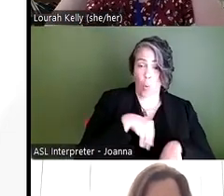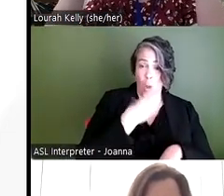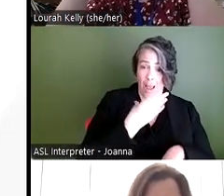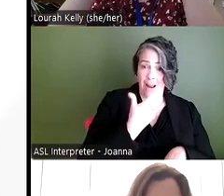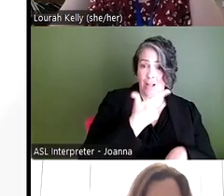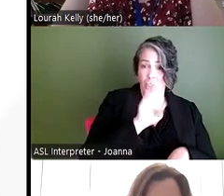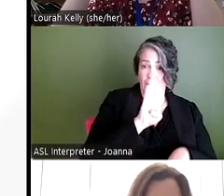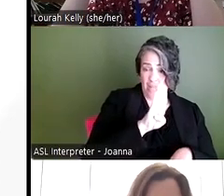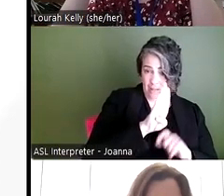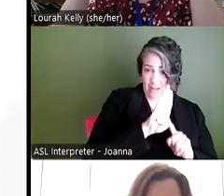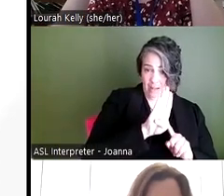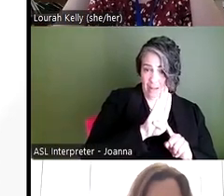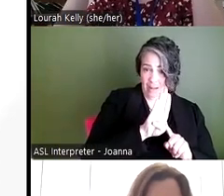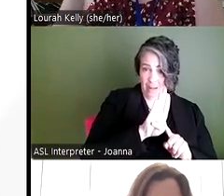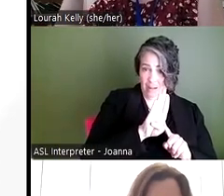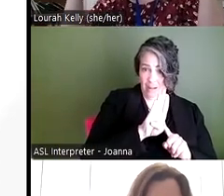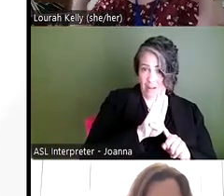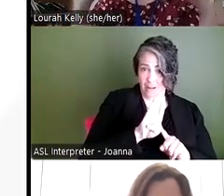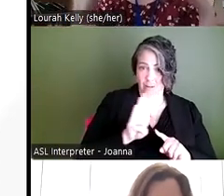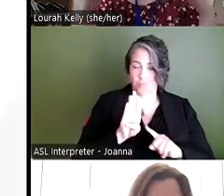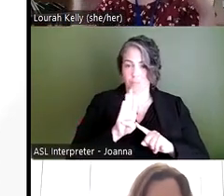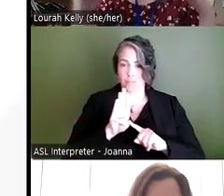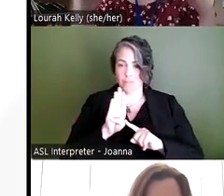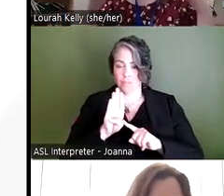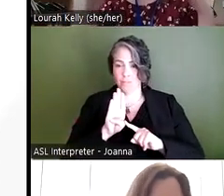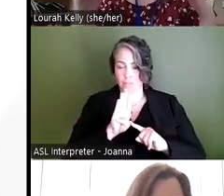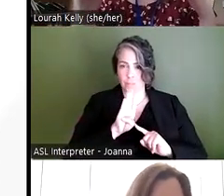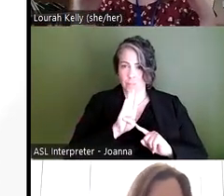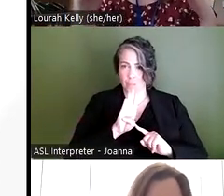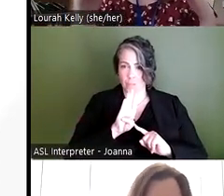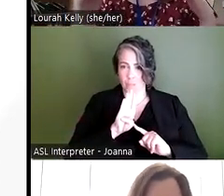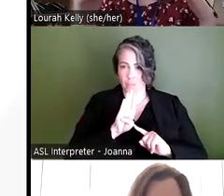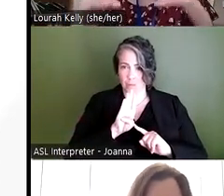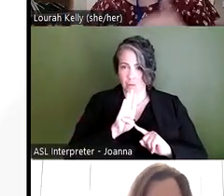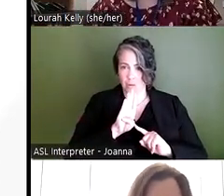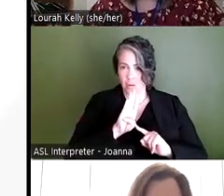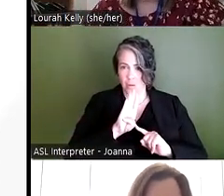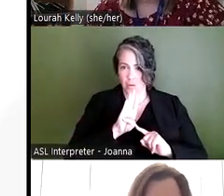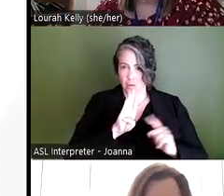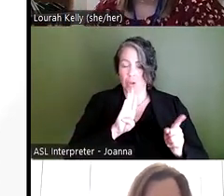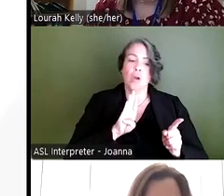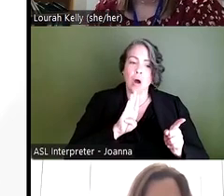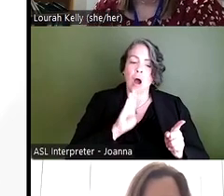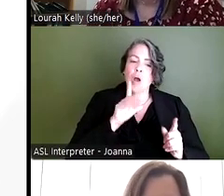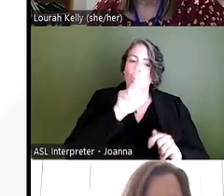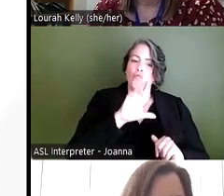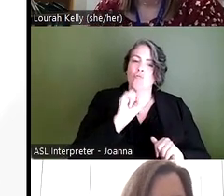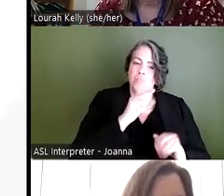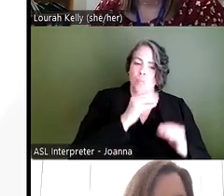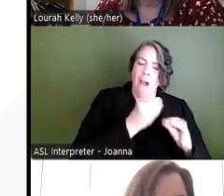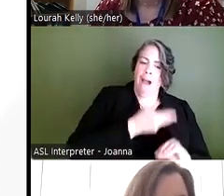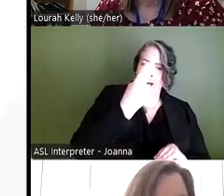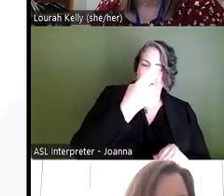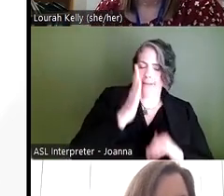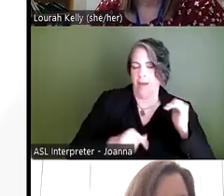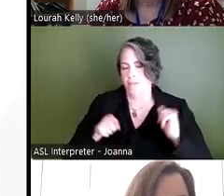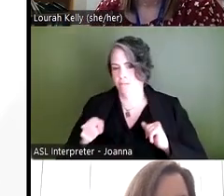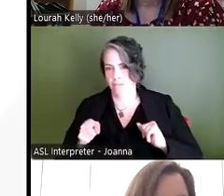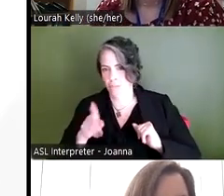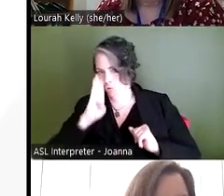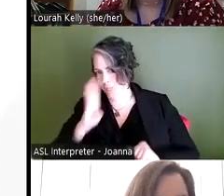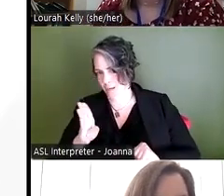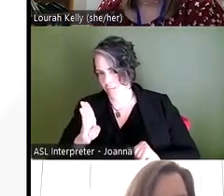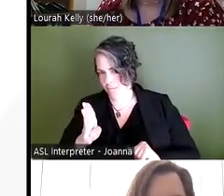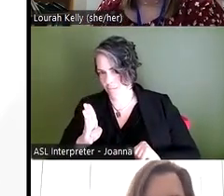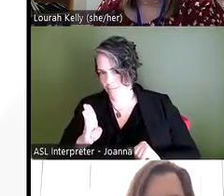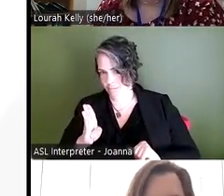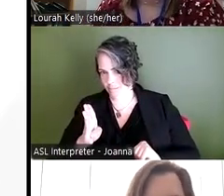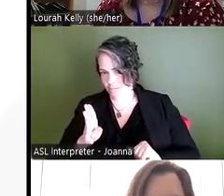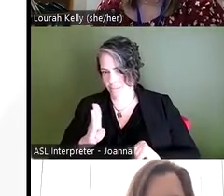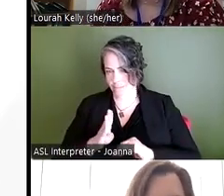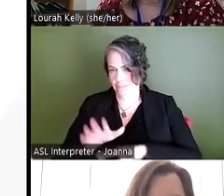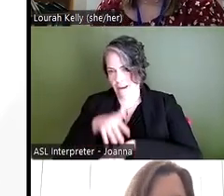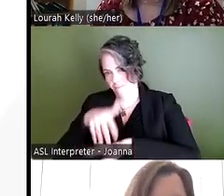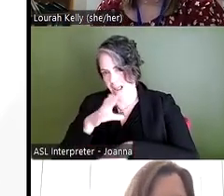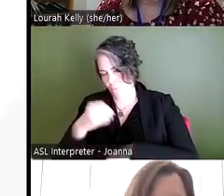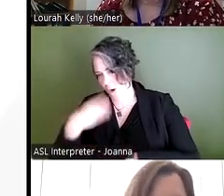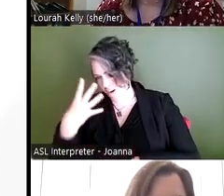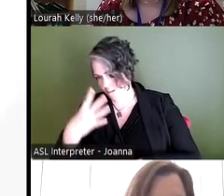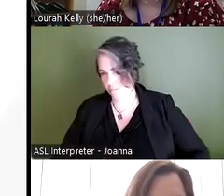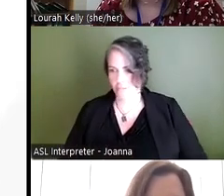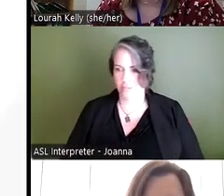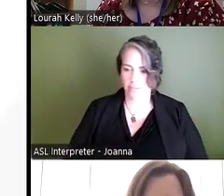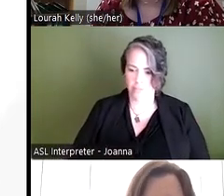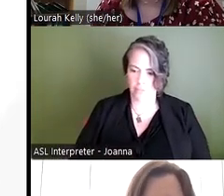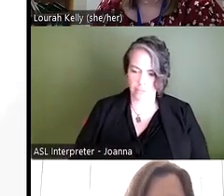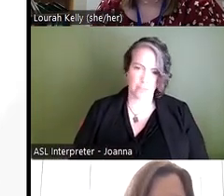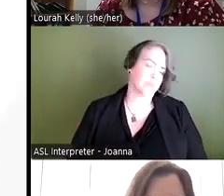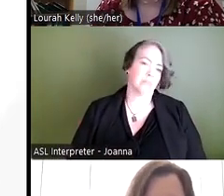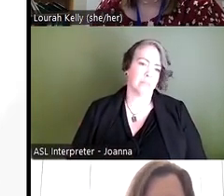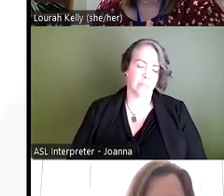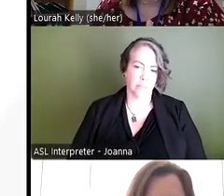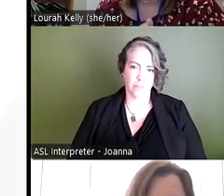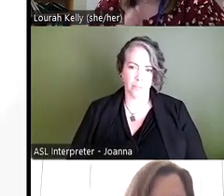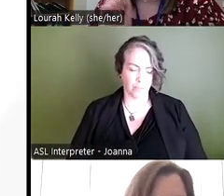you're similarly higher compared to both native and white heterosexual adults.